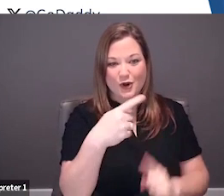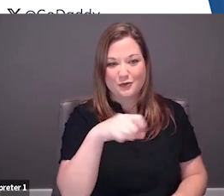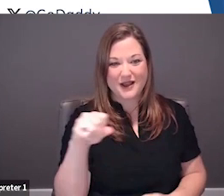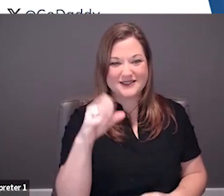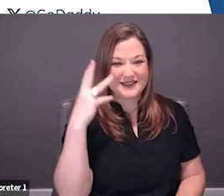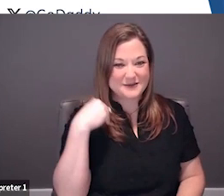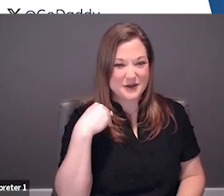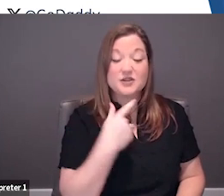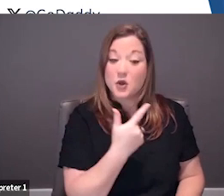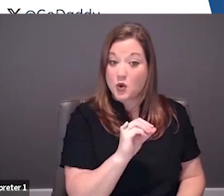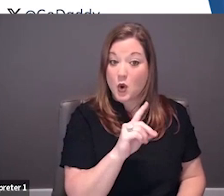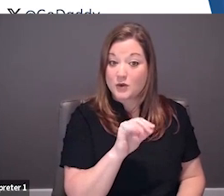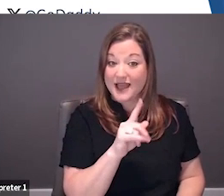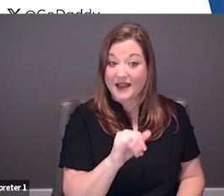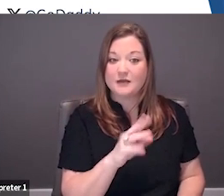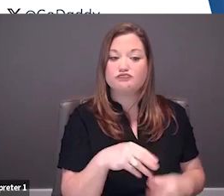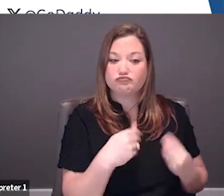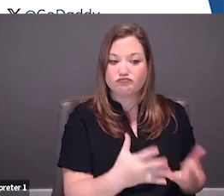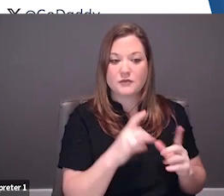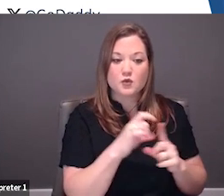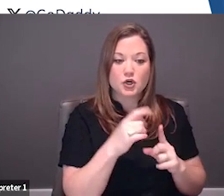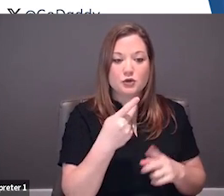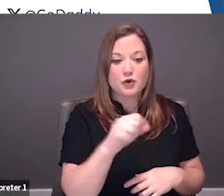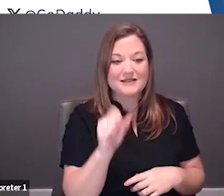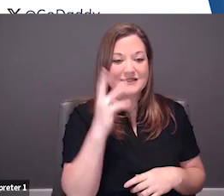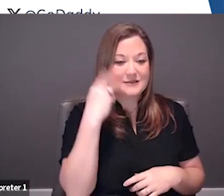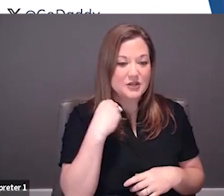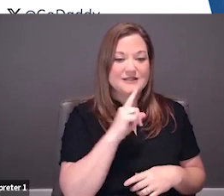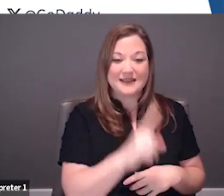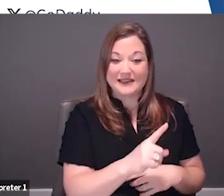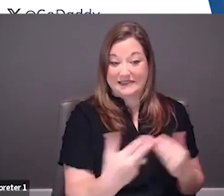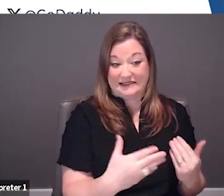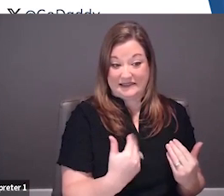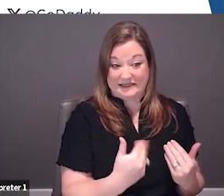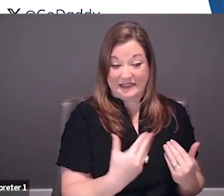GoDaddy provides a managed WordPress experience that is as easy as it is effective.